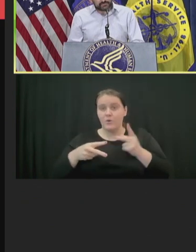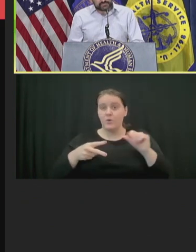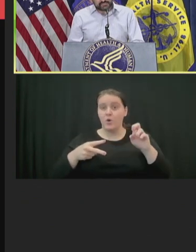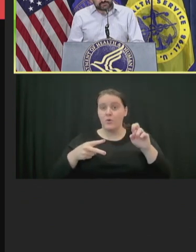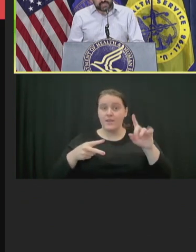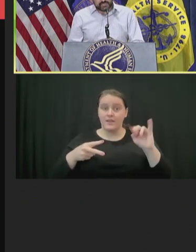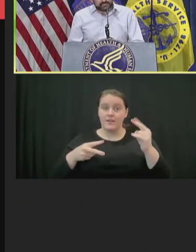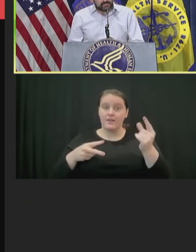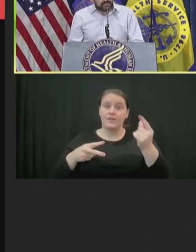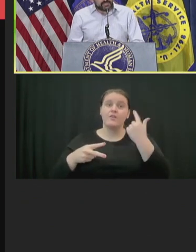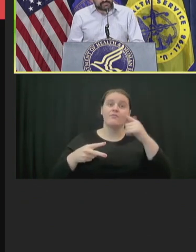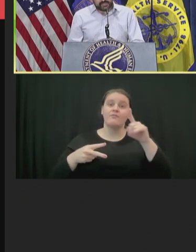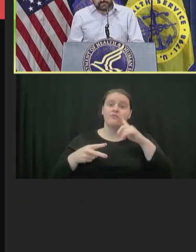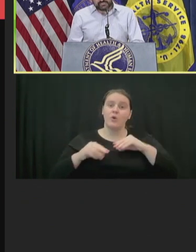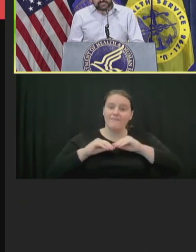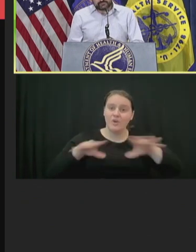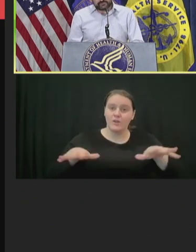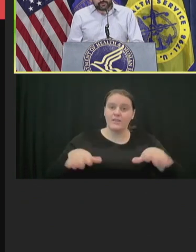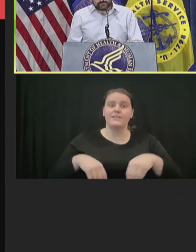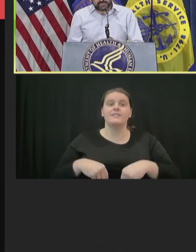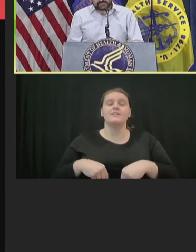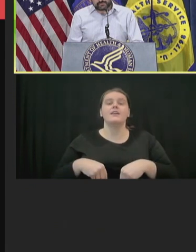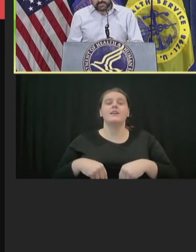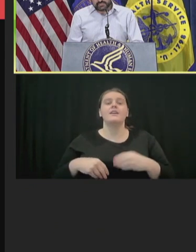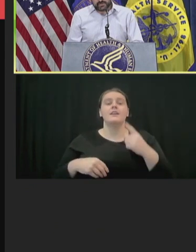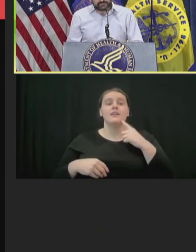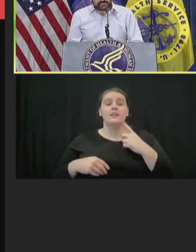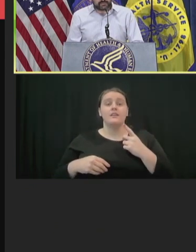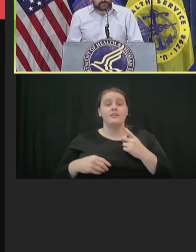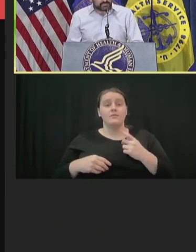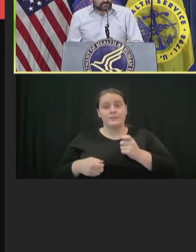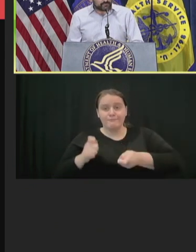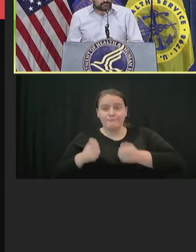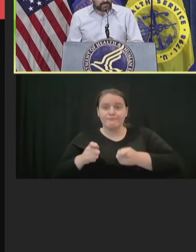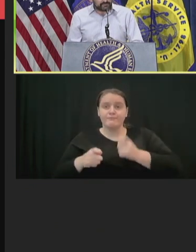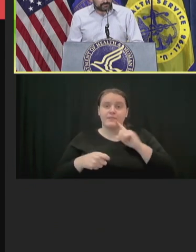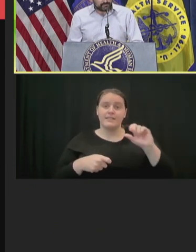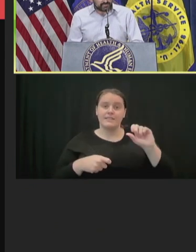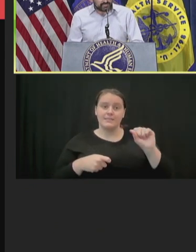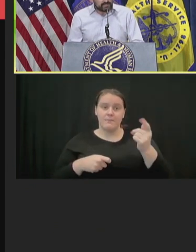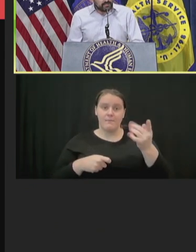in Spain, and is now being taken forward by a Spanish biotech company called Biofabri.